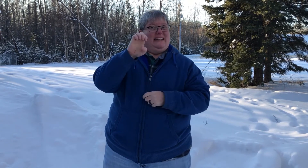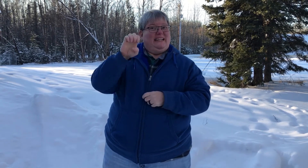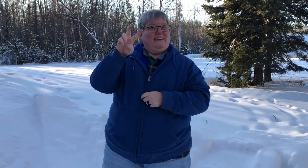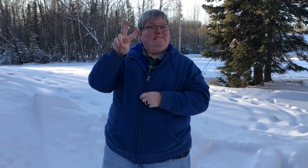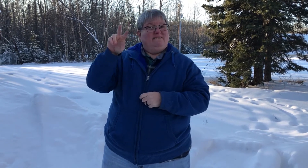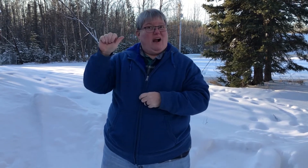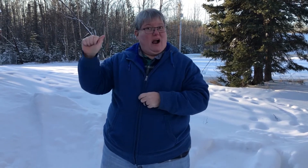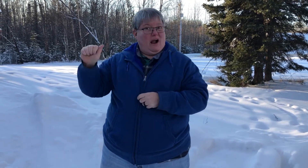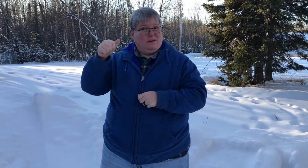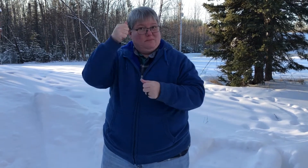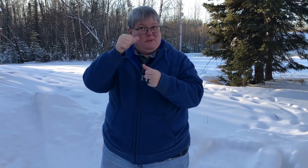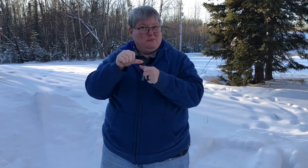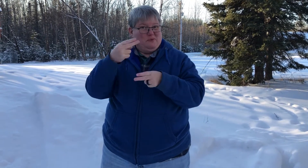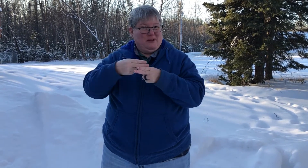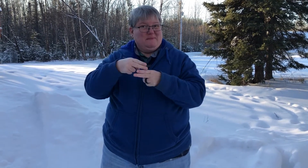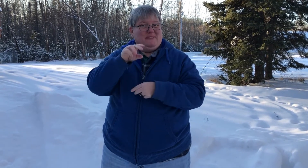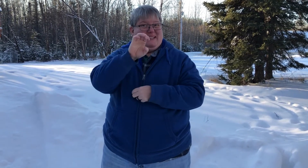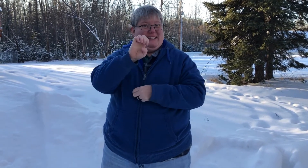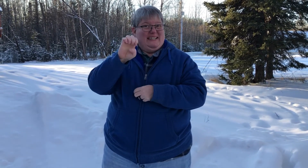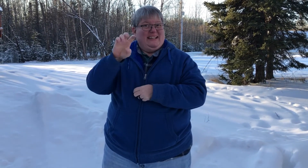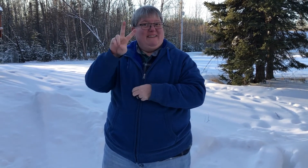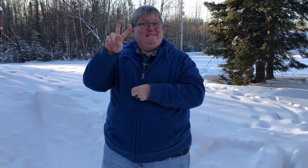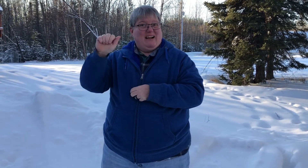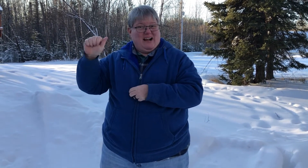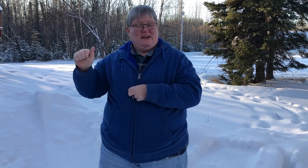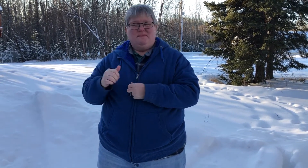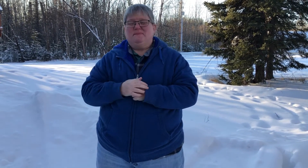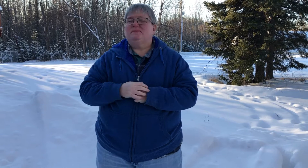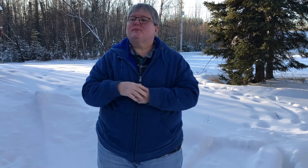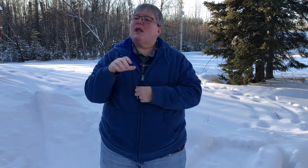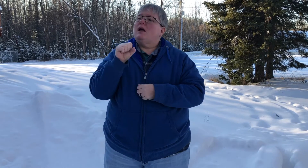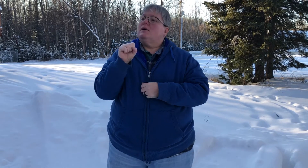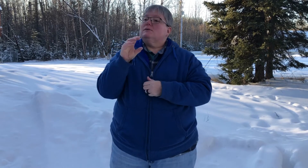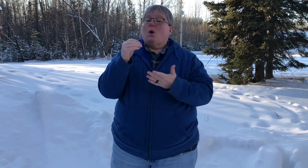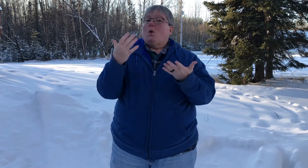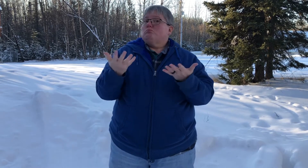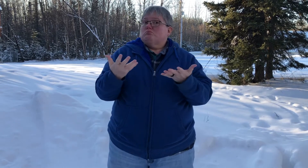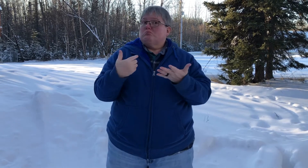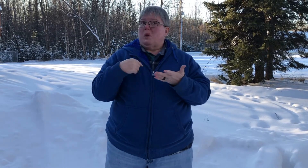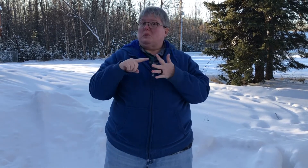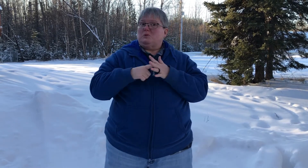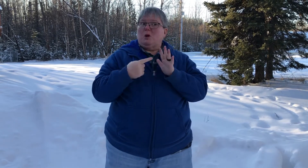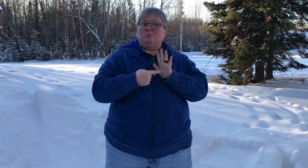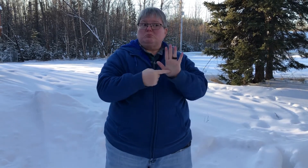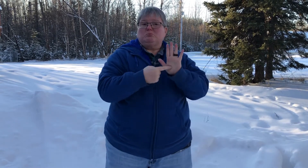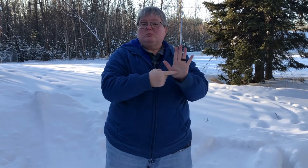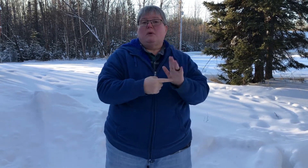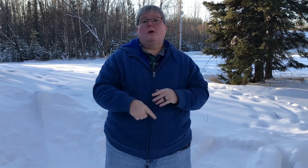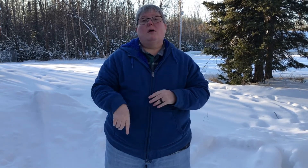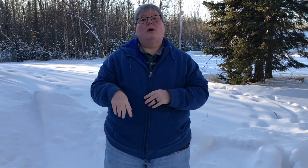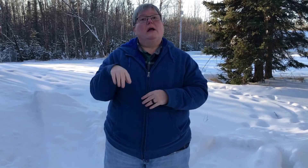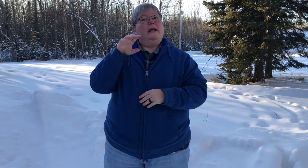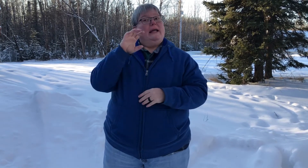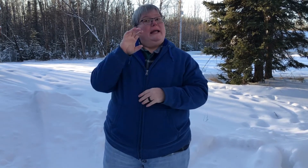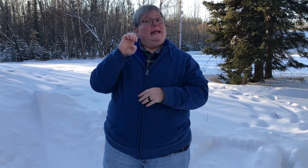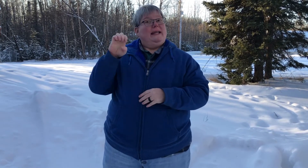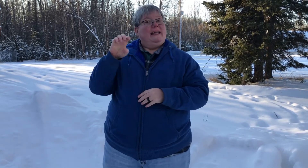on Eevaa. Remember we named her Eevaa. So we're going to start showing you some of this stuff.